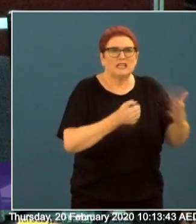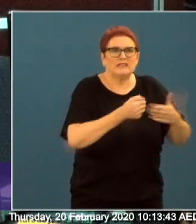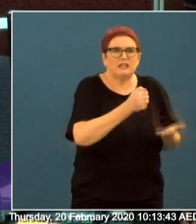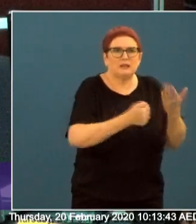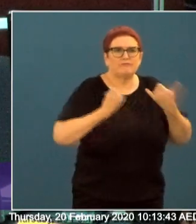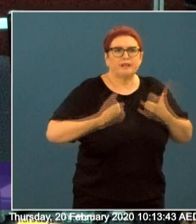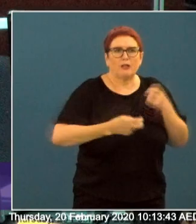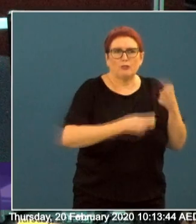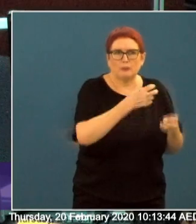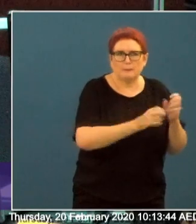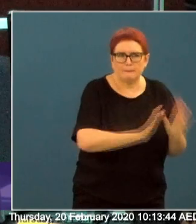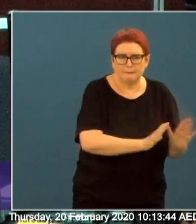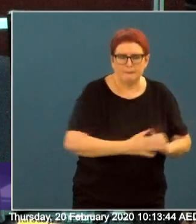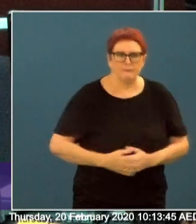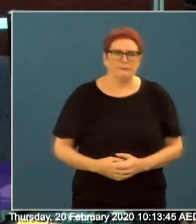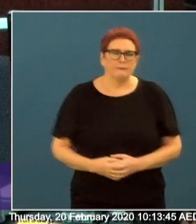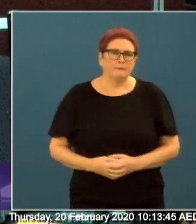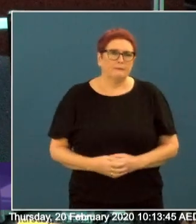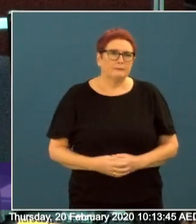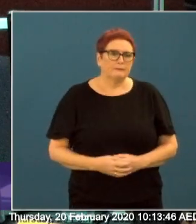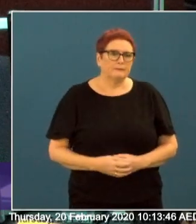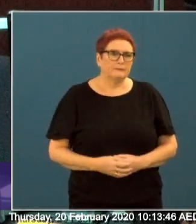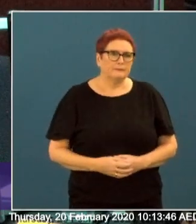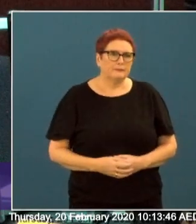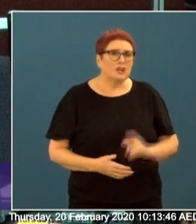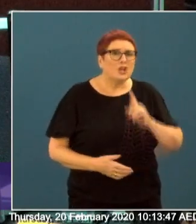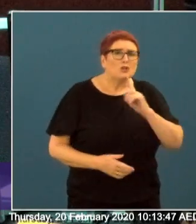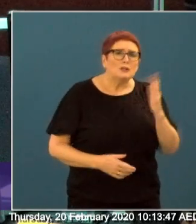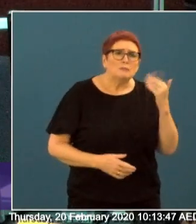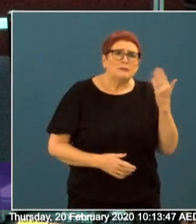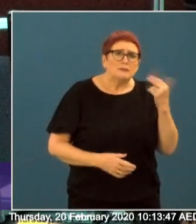And you say that having multiple payers with multiple accounting lines